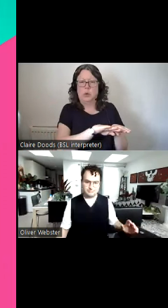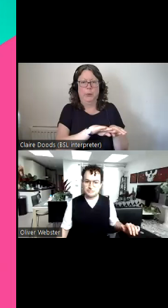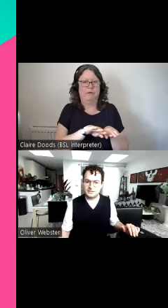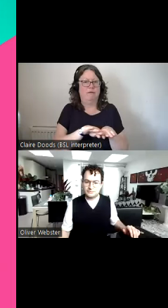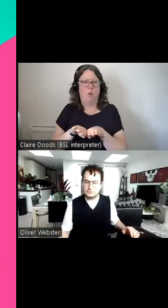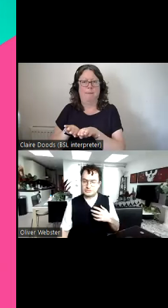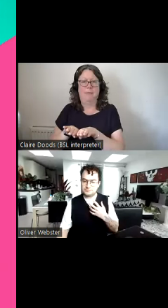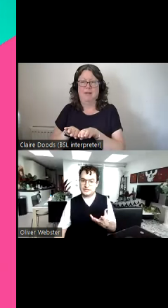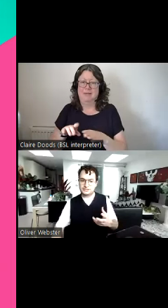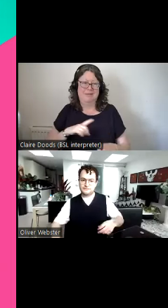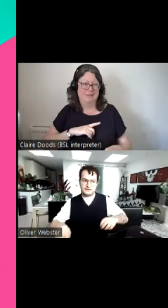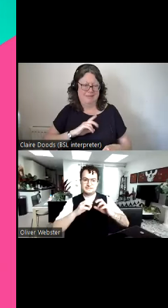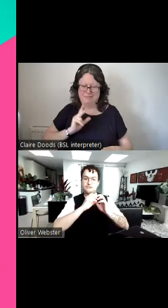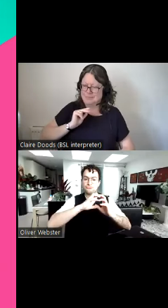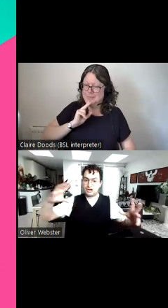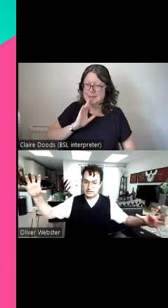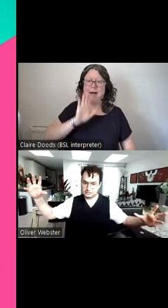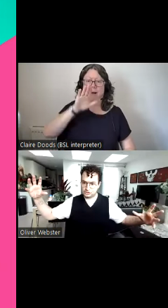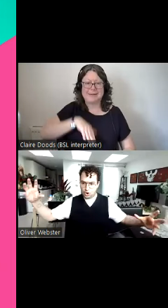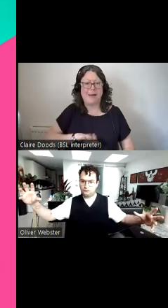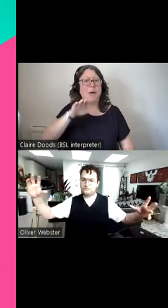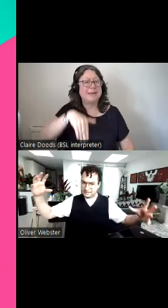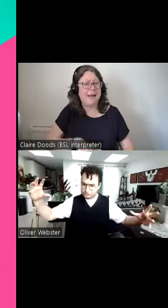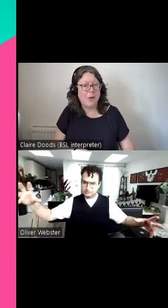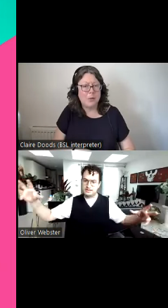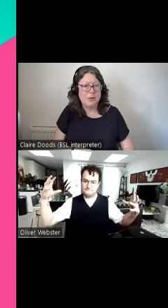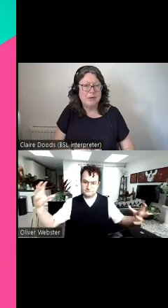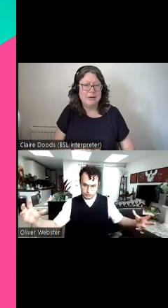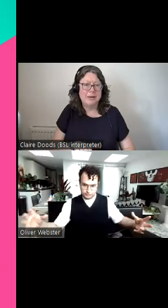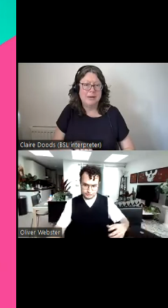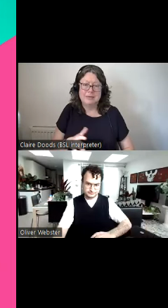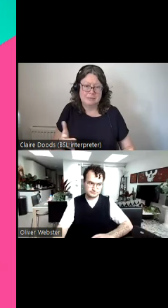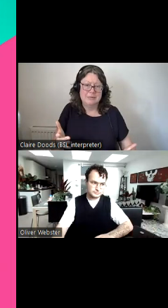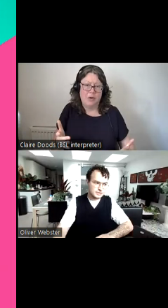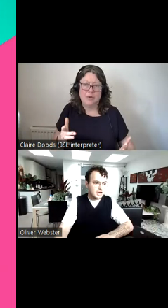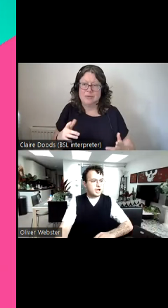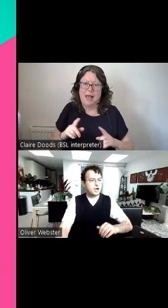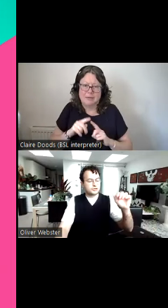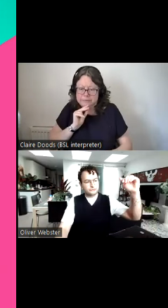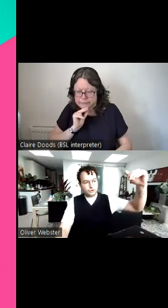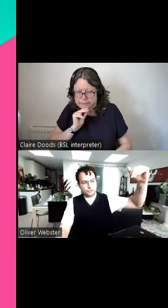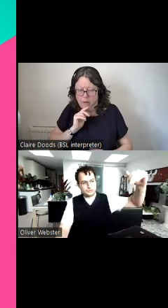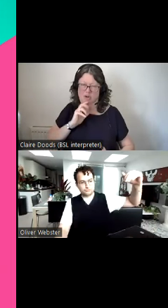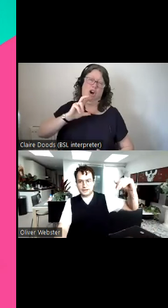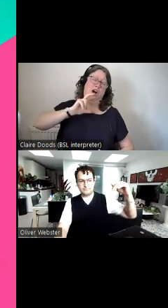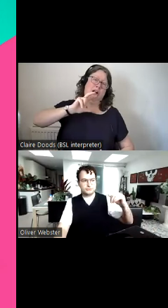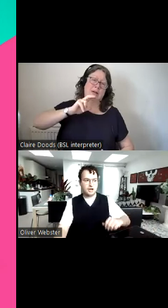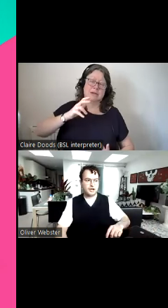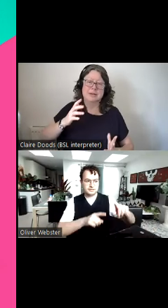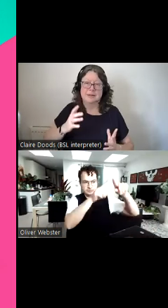most people's speech fits in a range of pitches and volumes. You've got this red and blue line